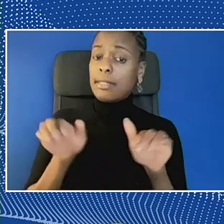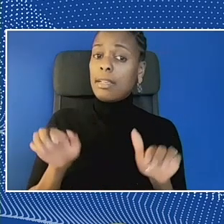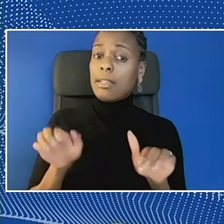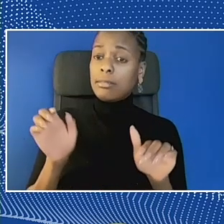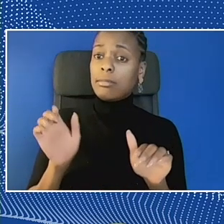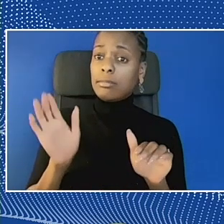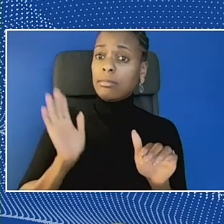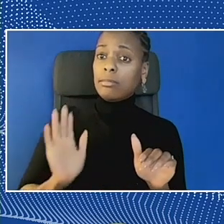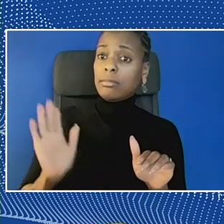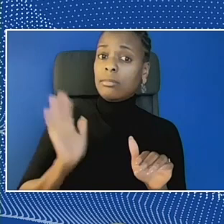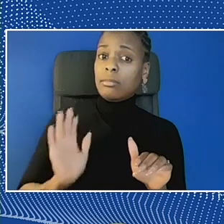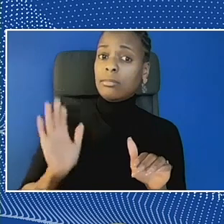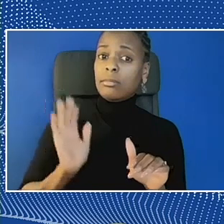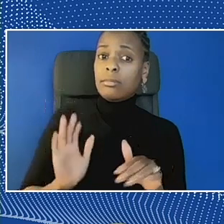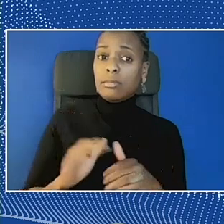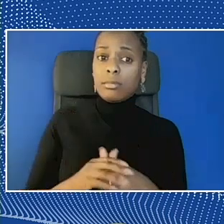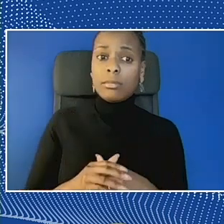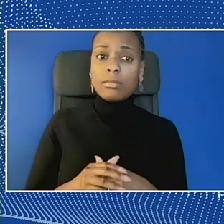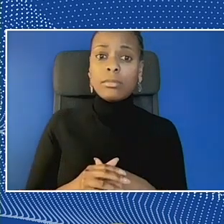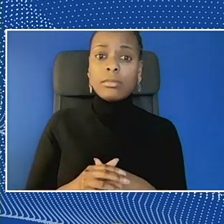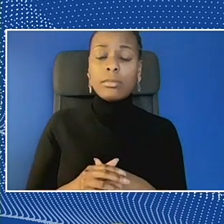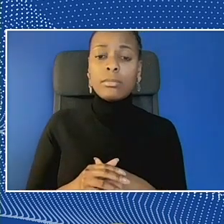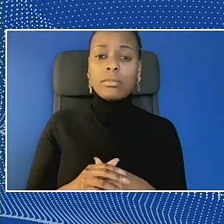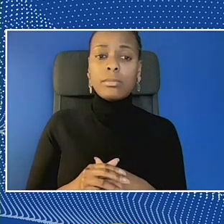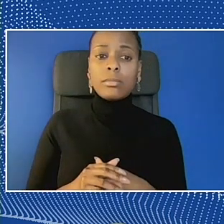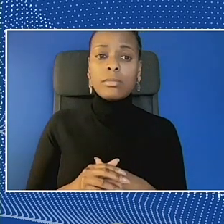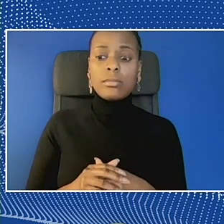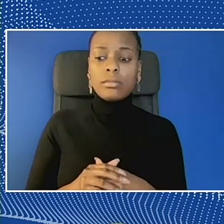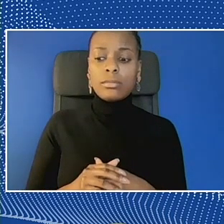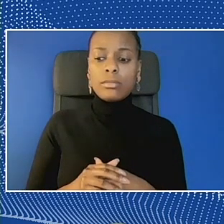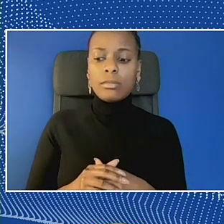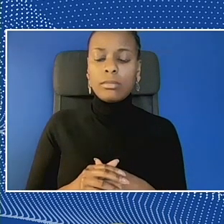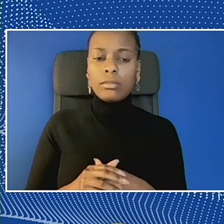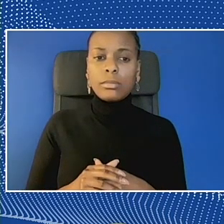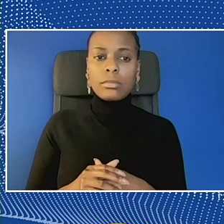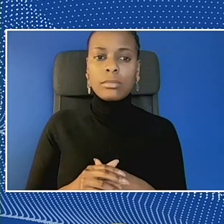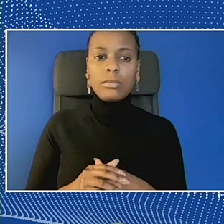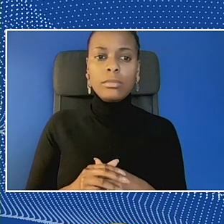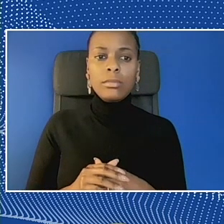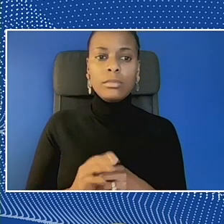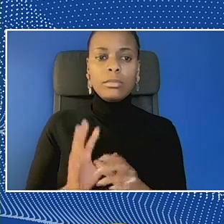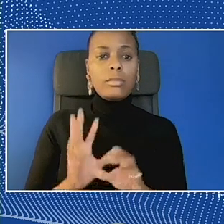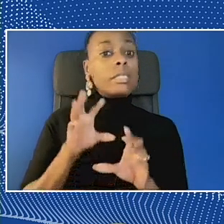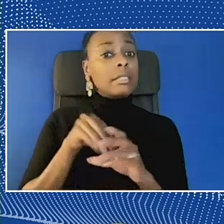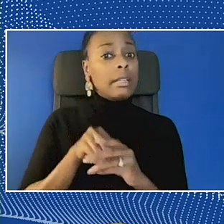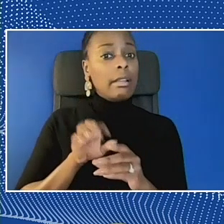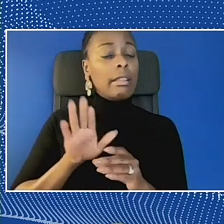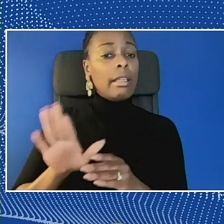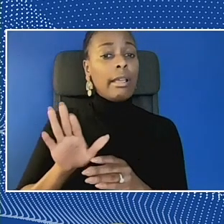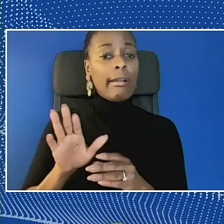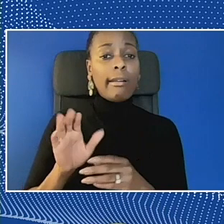something that is in their arsenal and that they acknowledge that that's